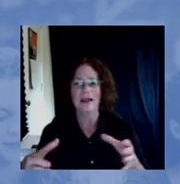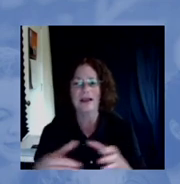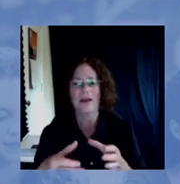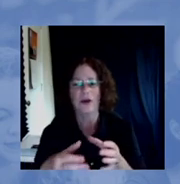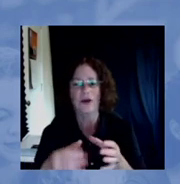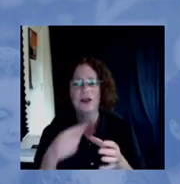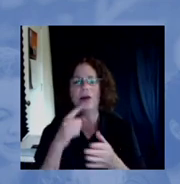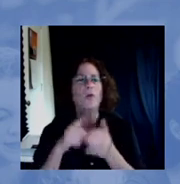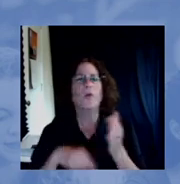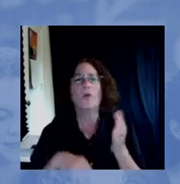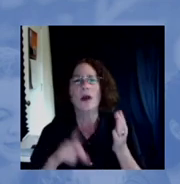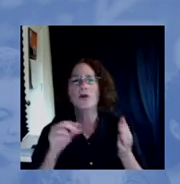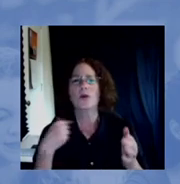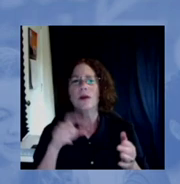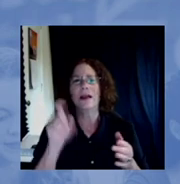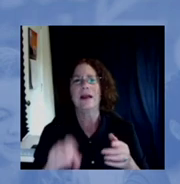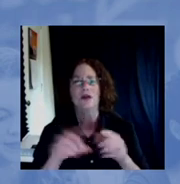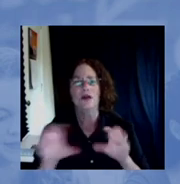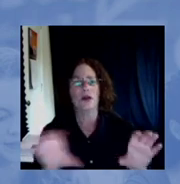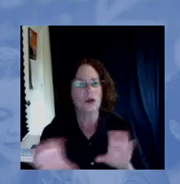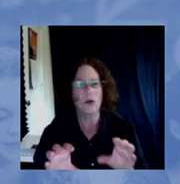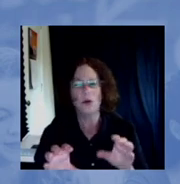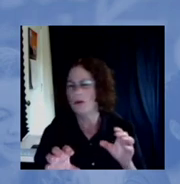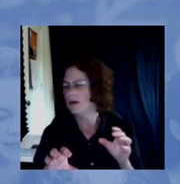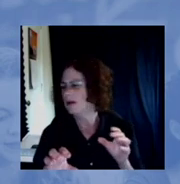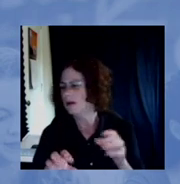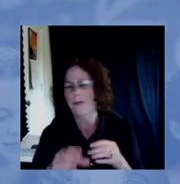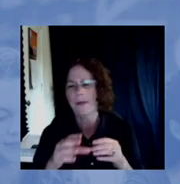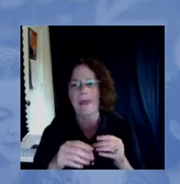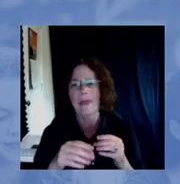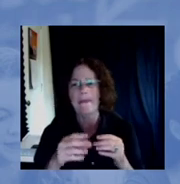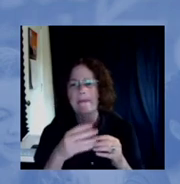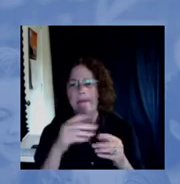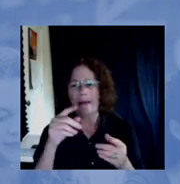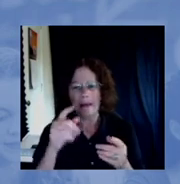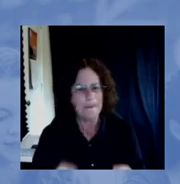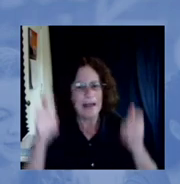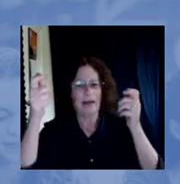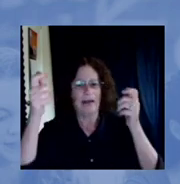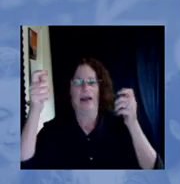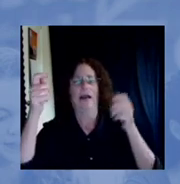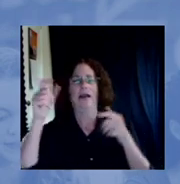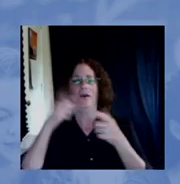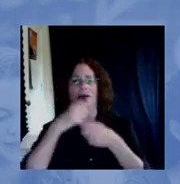WE NEED TO DO DRAMATICALLY AND IMMEDIATELY TO ENSURE THAT I'VE GOT A NEIGHBORHOOD OF